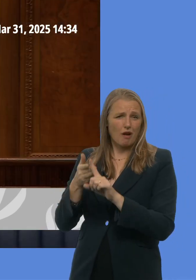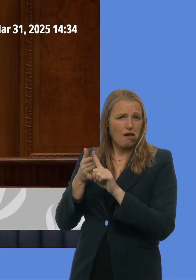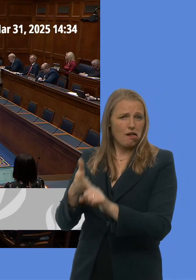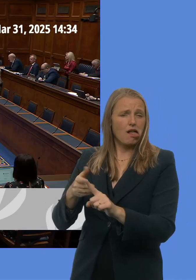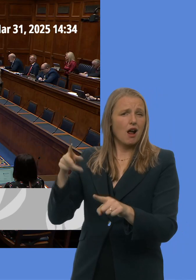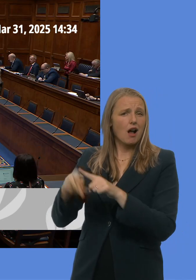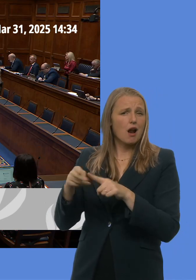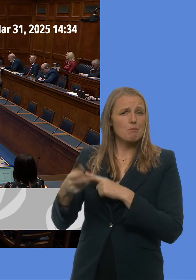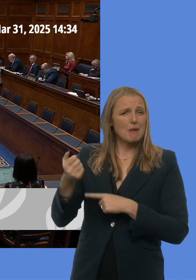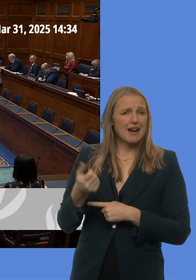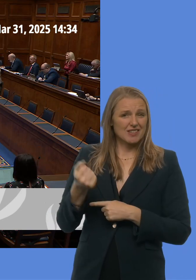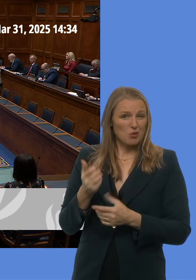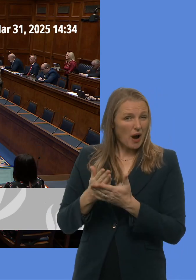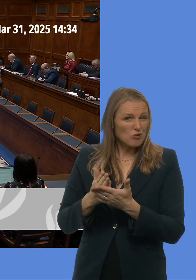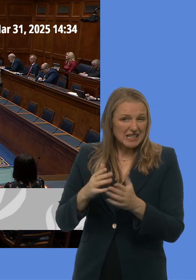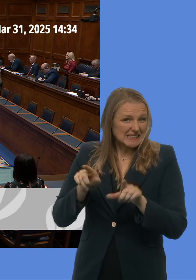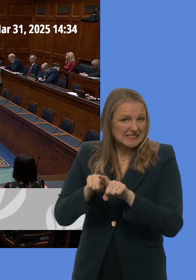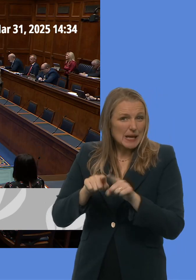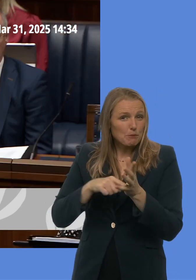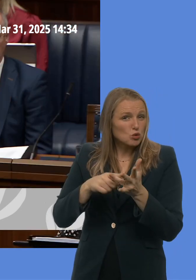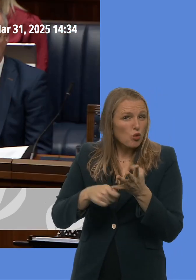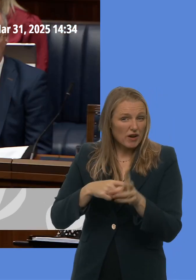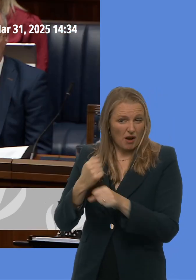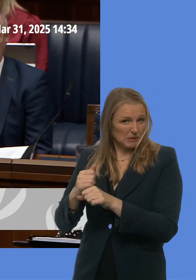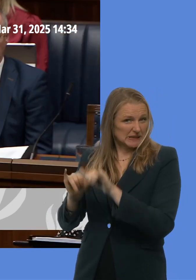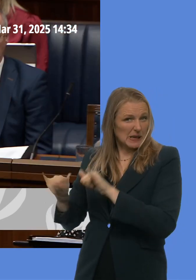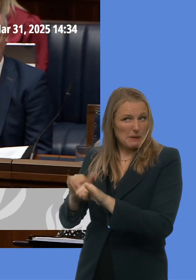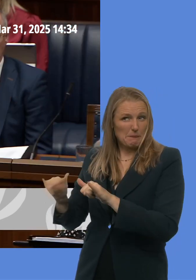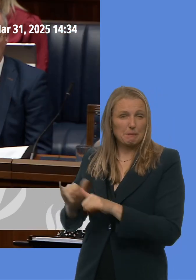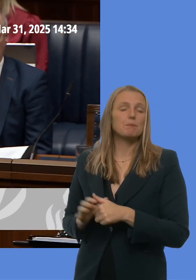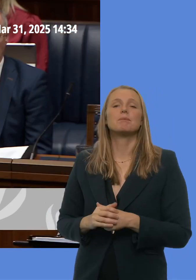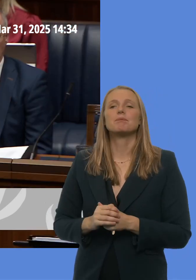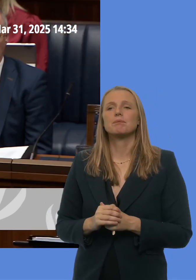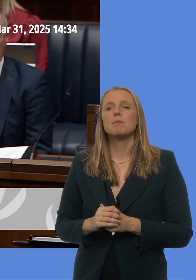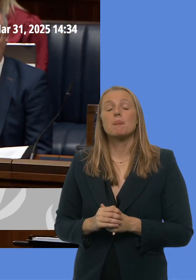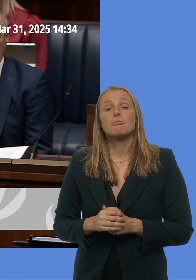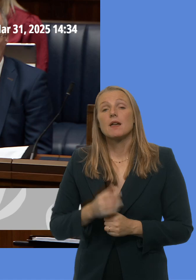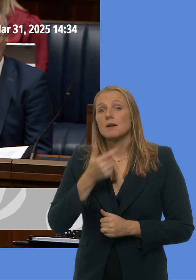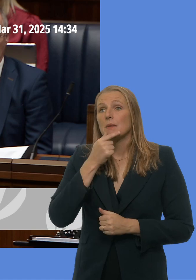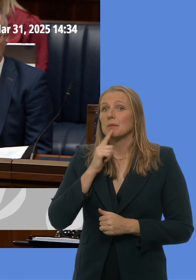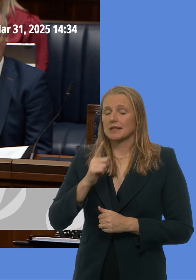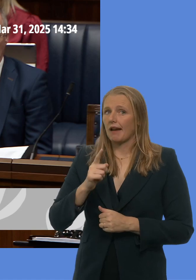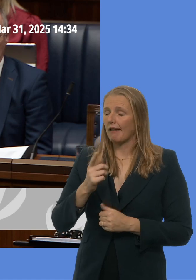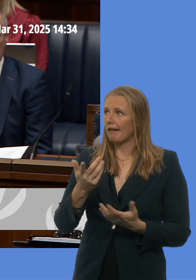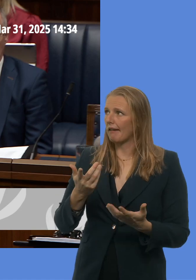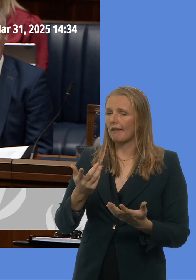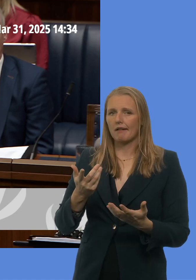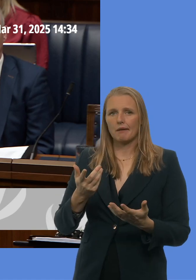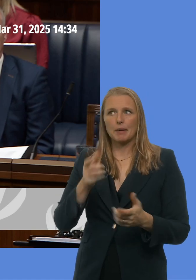Thank you, Mr Speaker. I think that many people will say, look, be careful what you wish for in terms of this incoming Government.